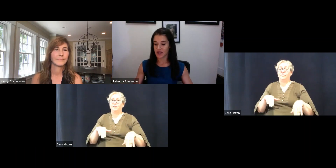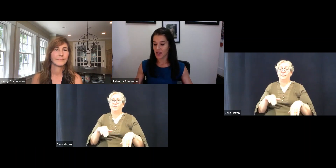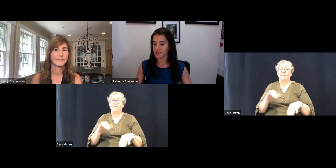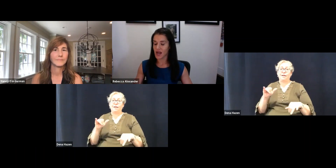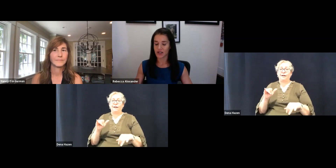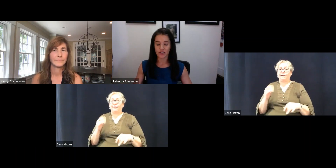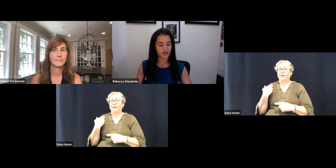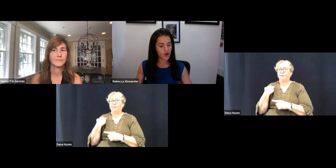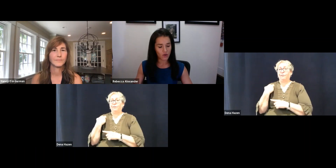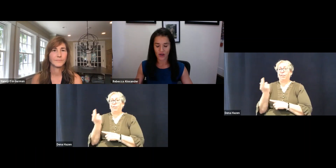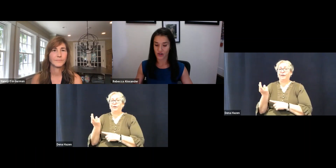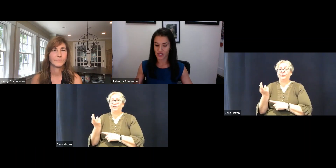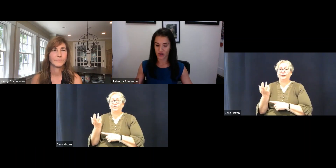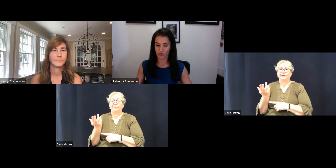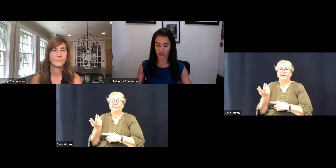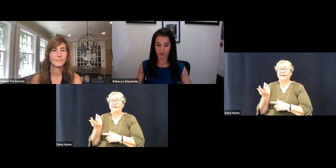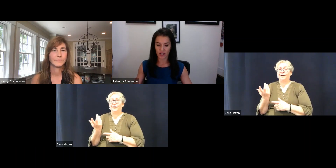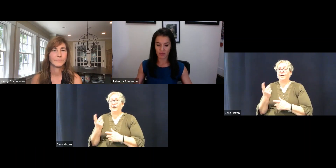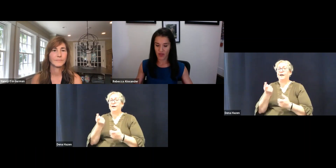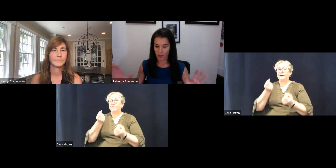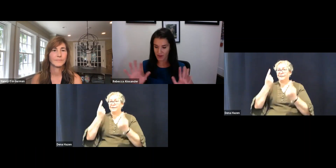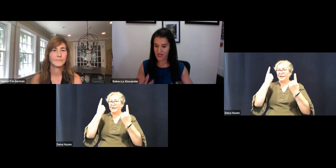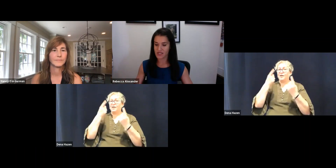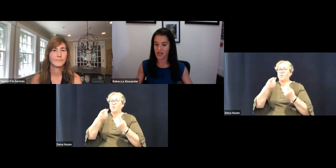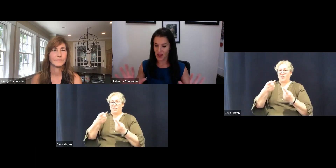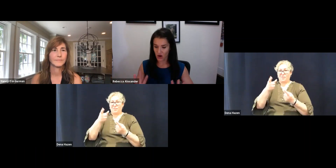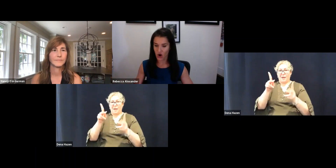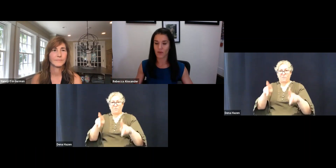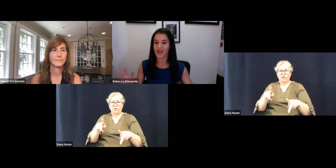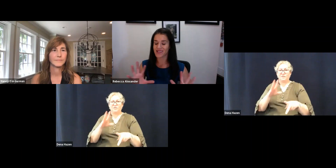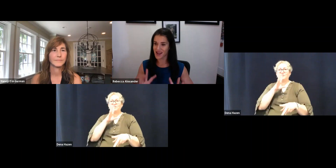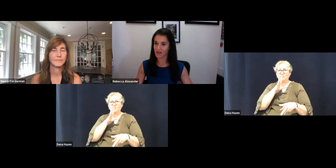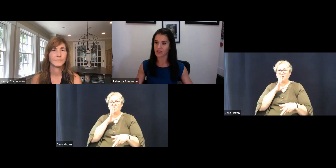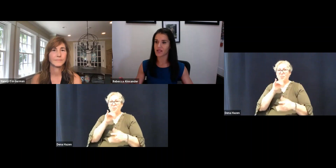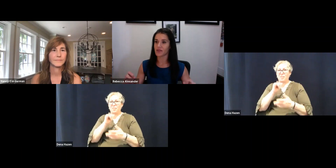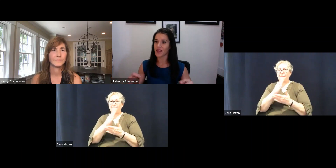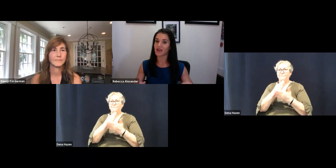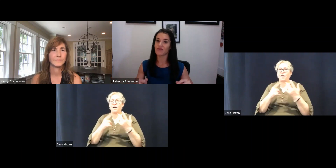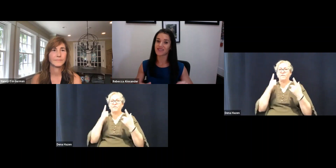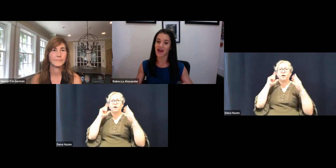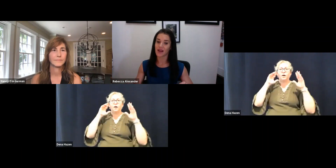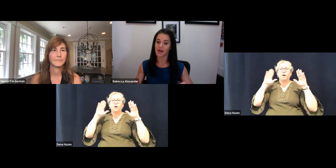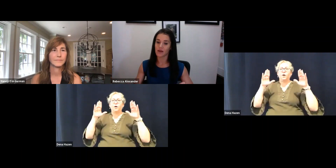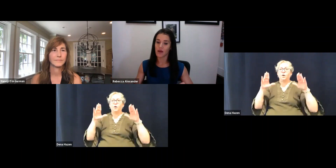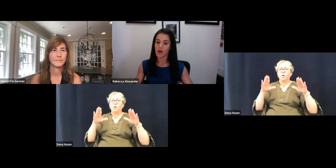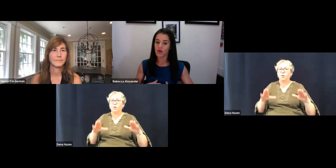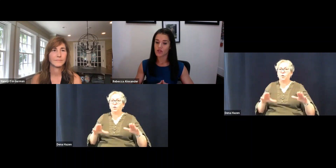Because I so understand what you mean about that peace and that calm and that silence and the lack of anxiety.